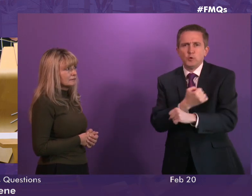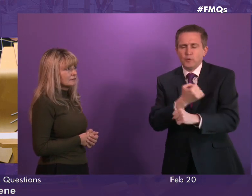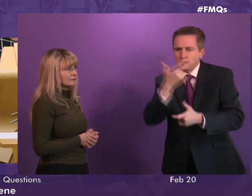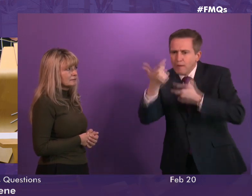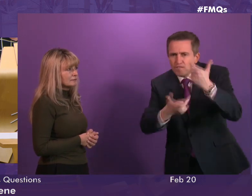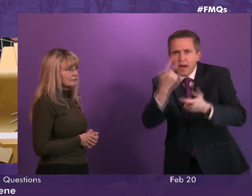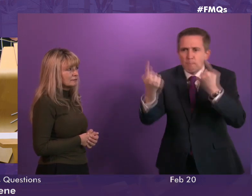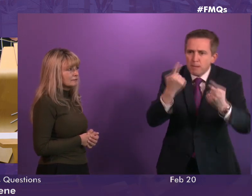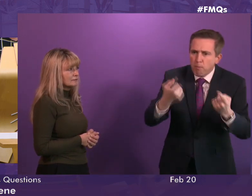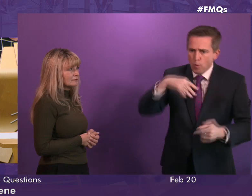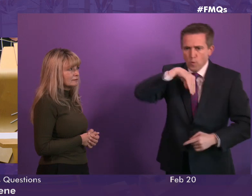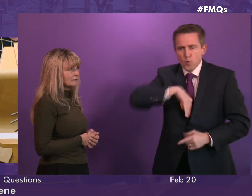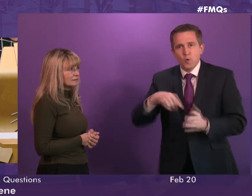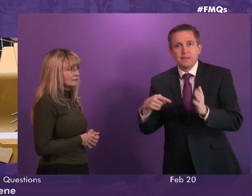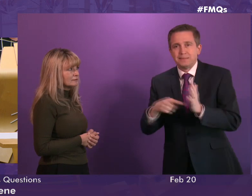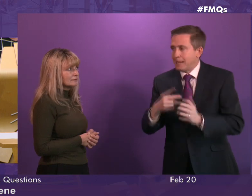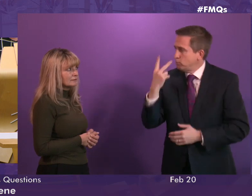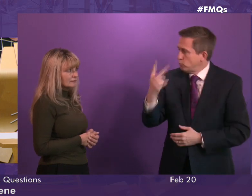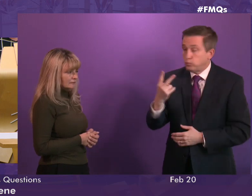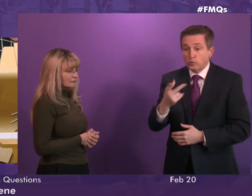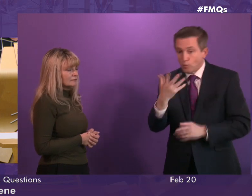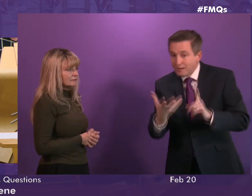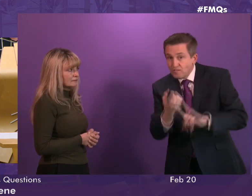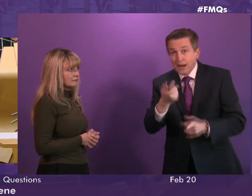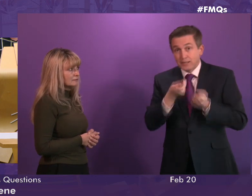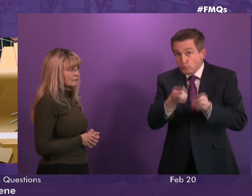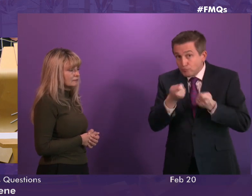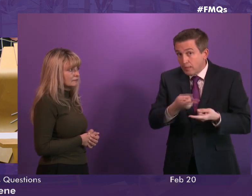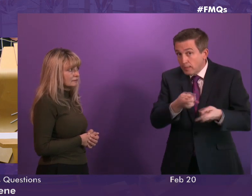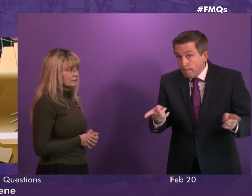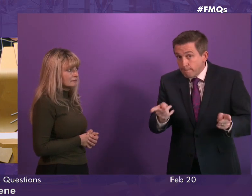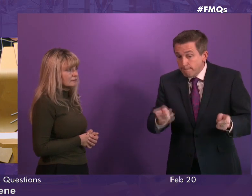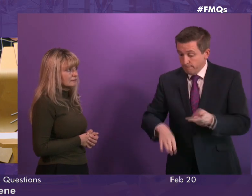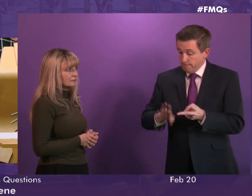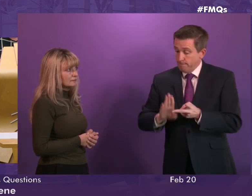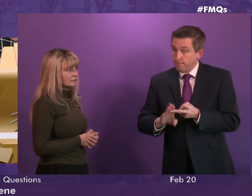those people can be treated? What is the Government doing to improve treatment of those who are